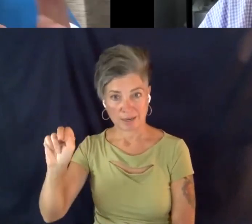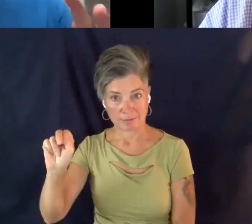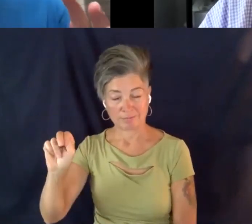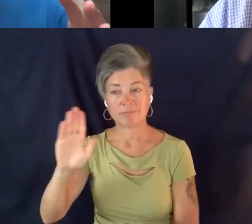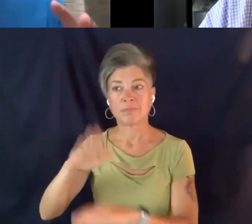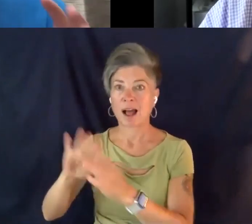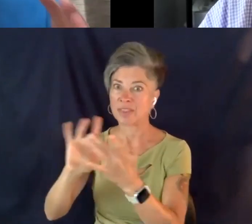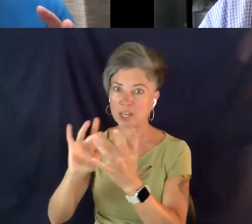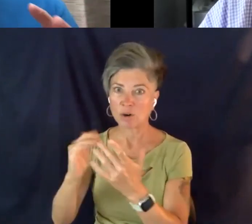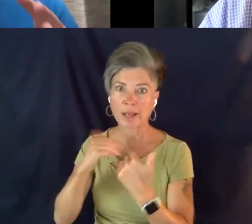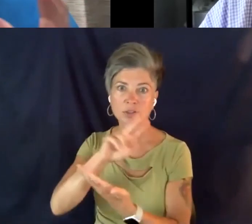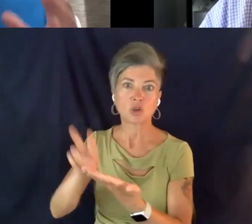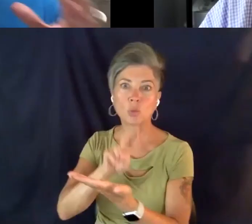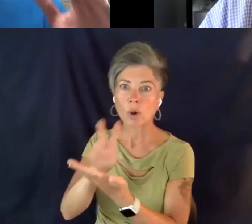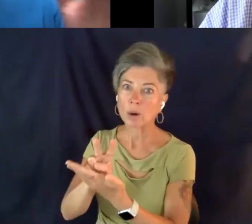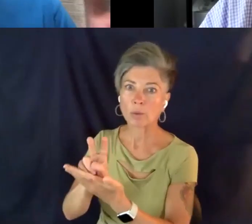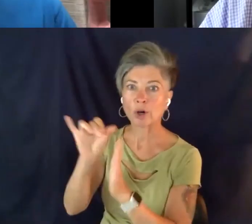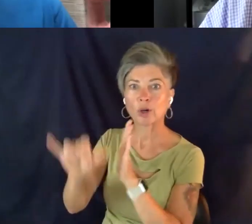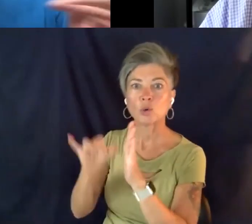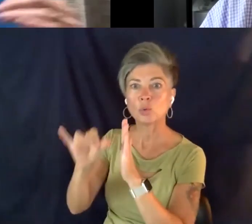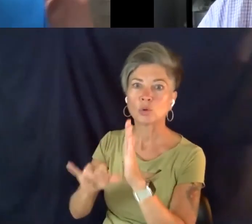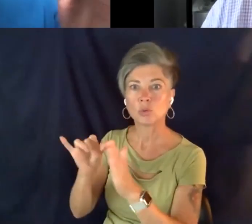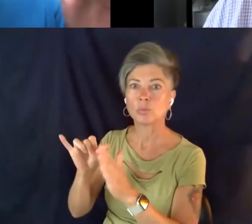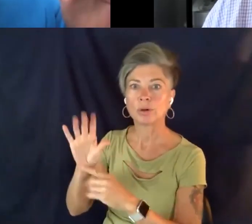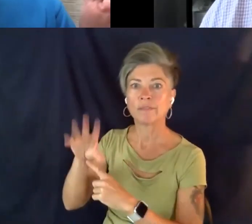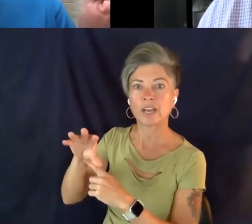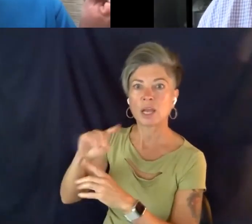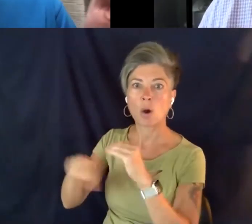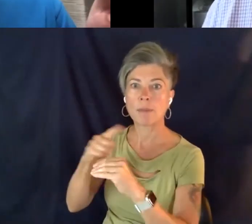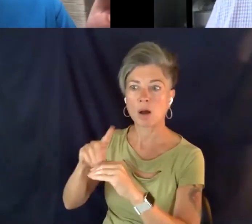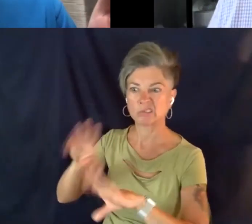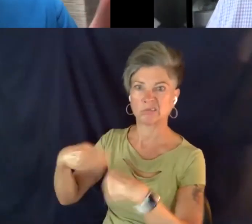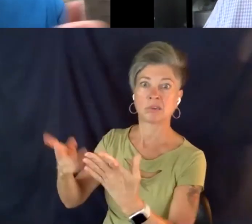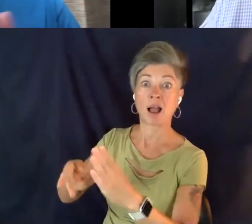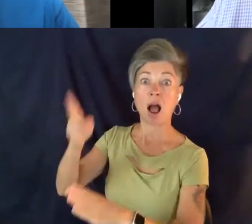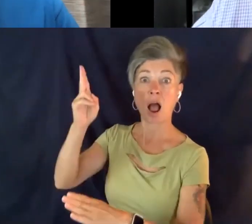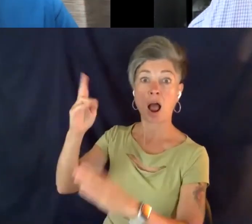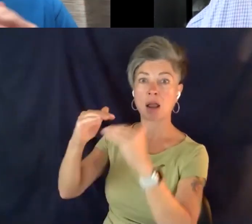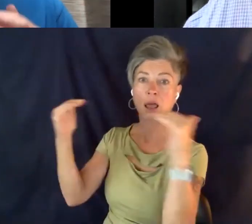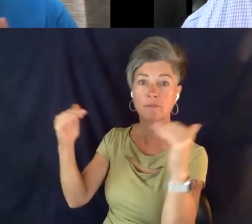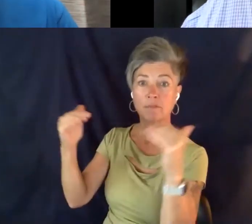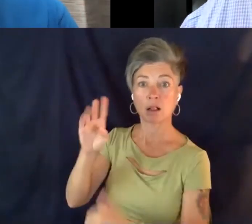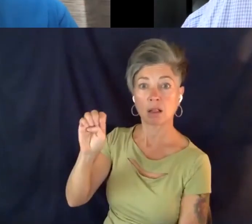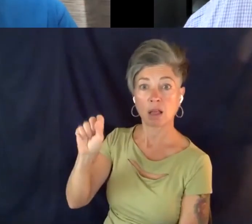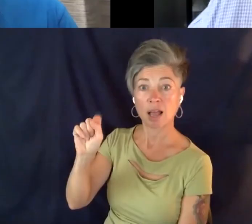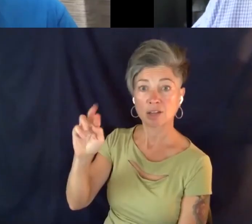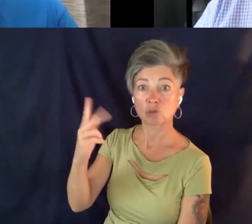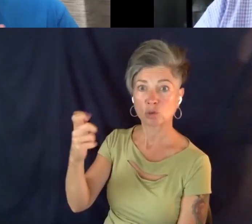YouTube video about high, high, high levels, introducing high, high, high levels of estrogen. And we as a clinic have talked about that